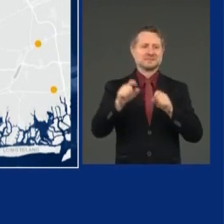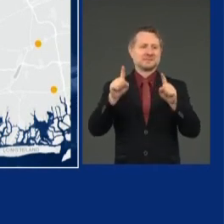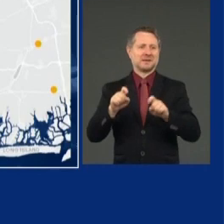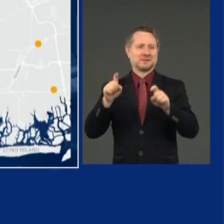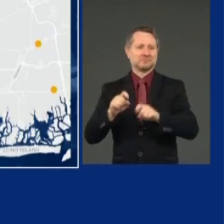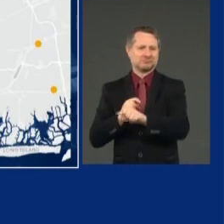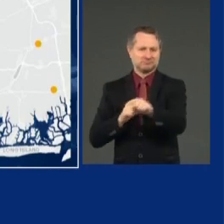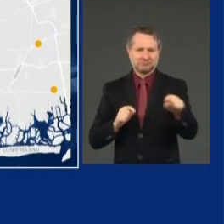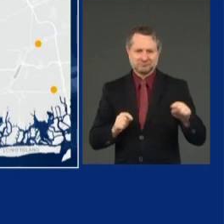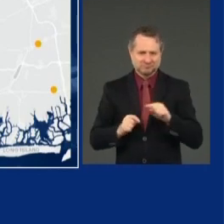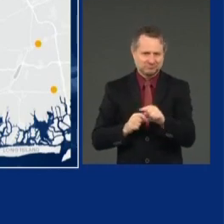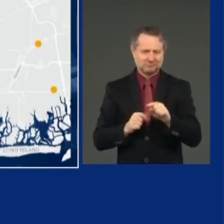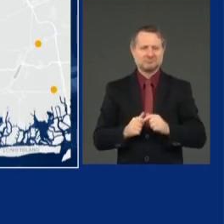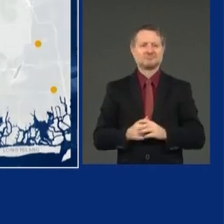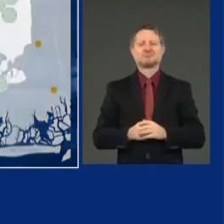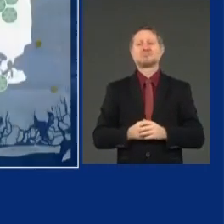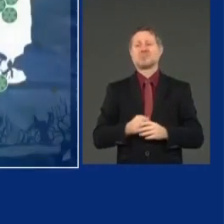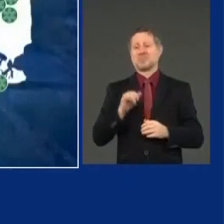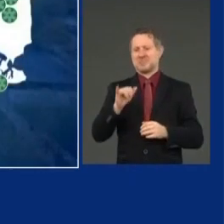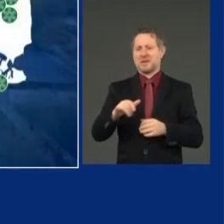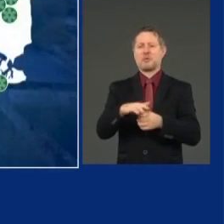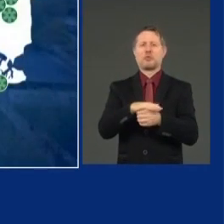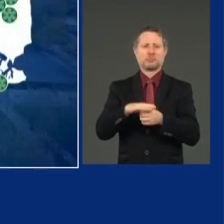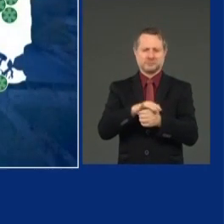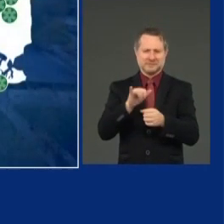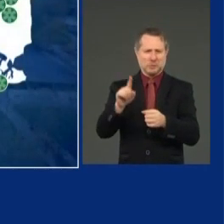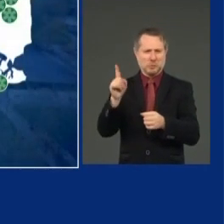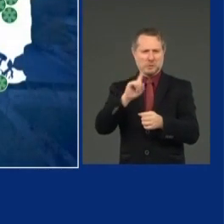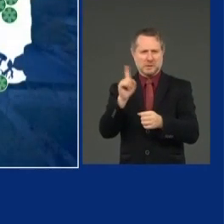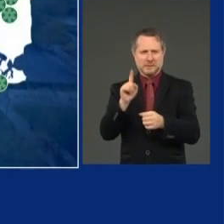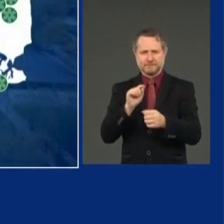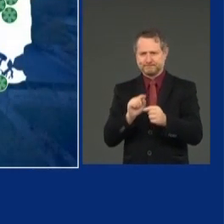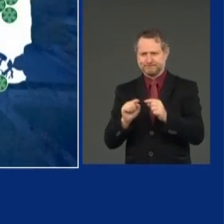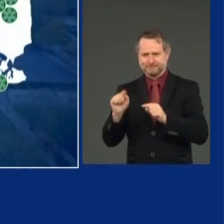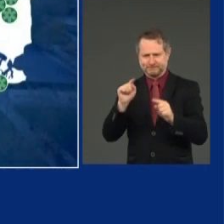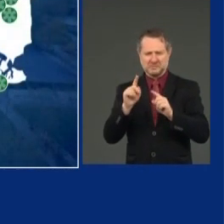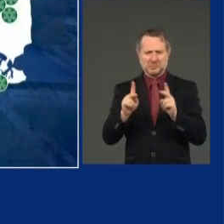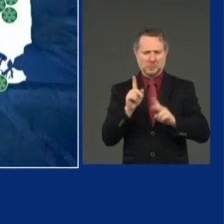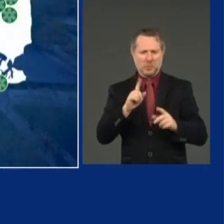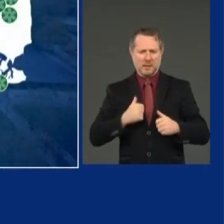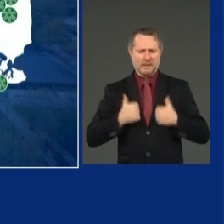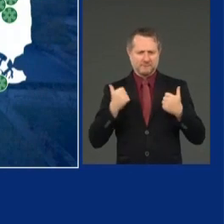STEPPING UP. THEY'RE GOING TO OPEN 28